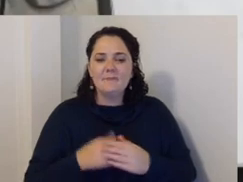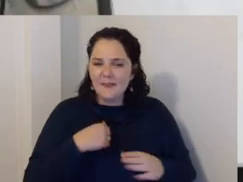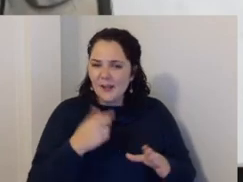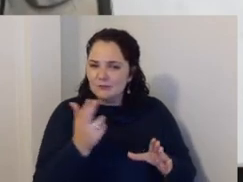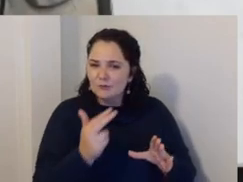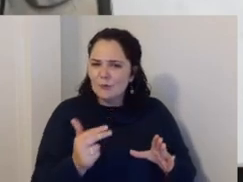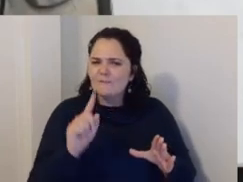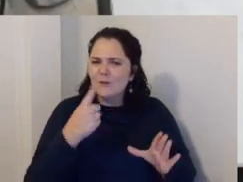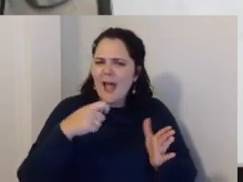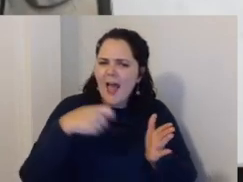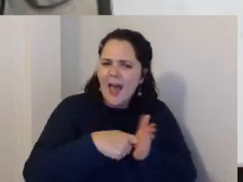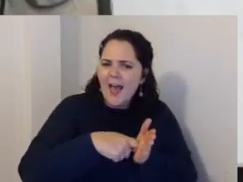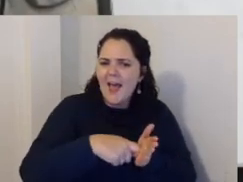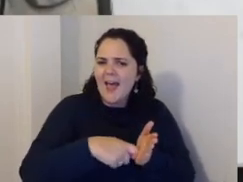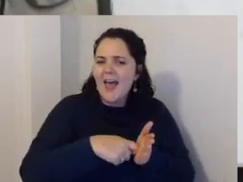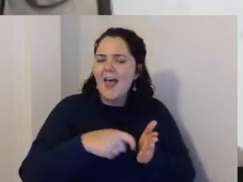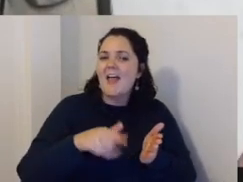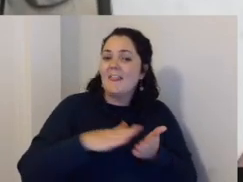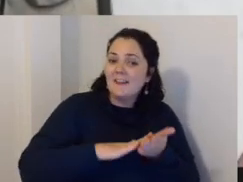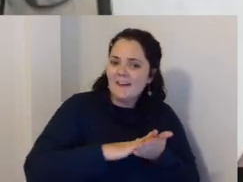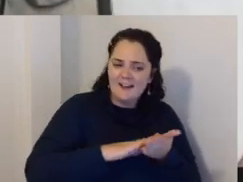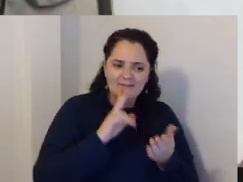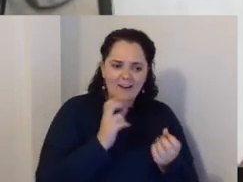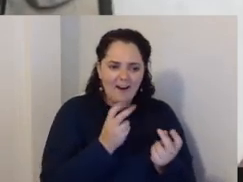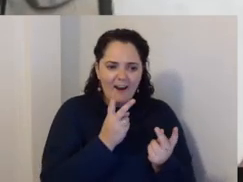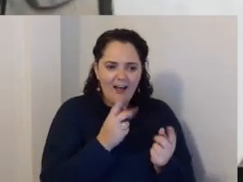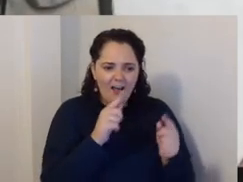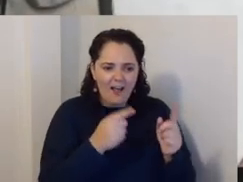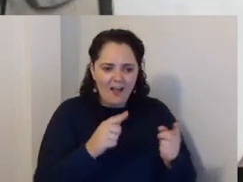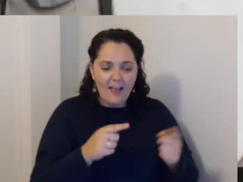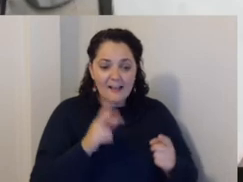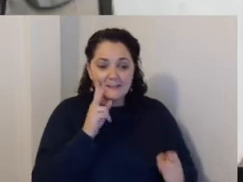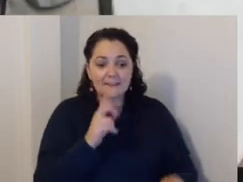still very sketchy, very loose, I was going to start I ran out of time but I was going to start erasing